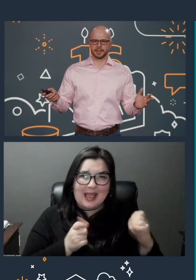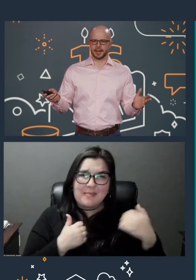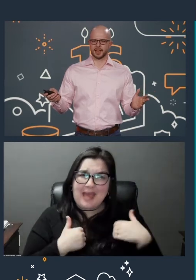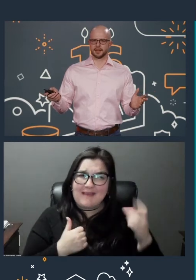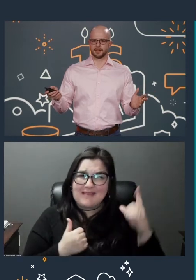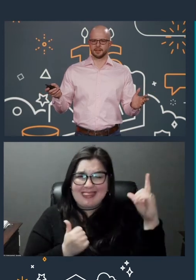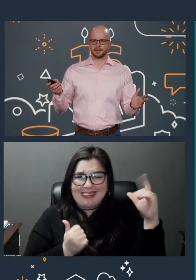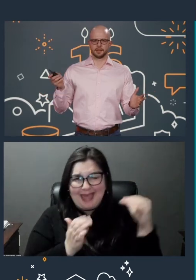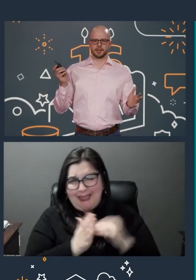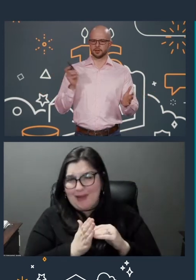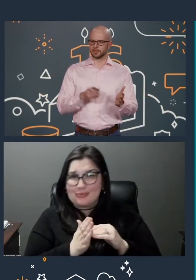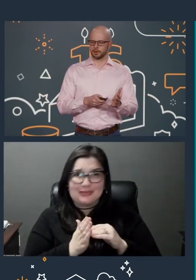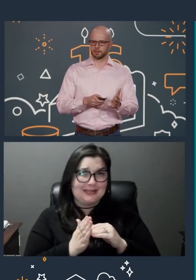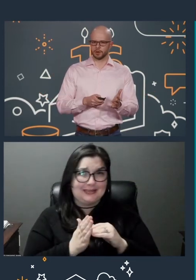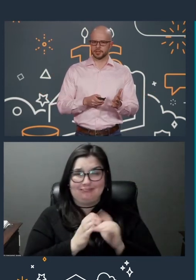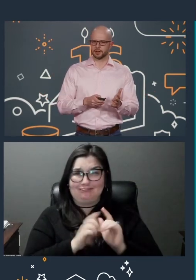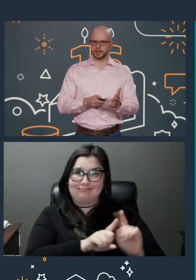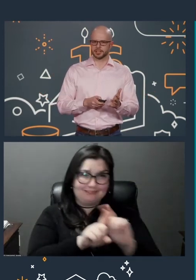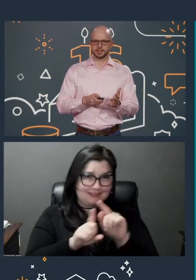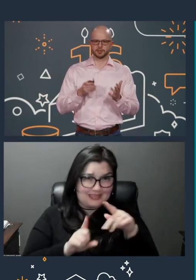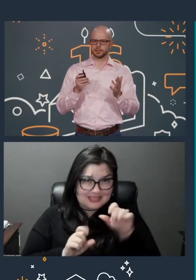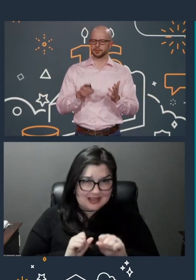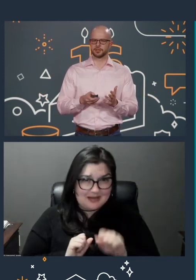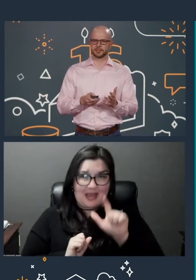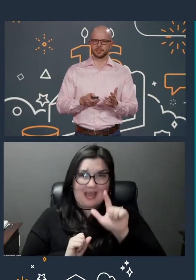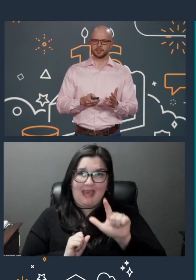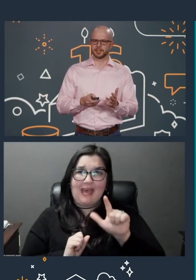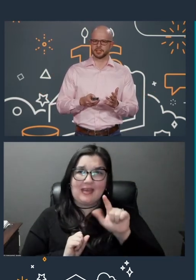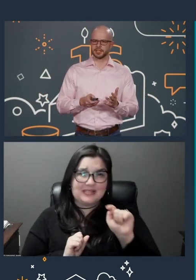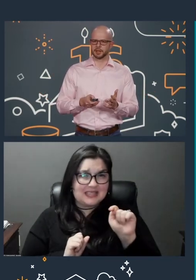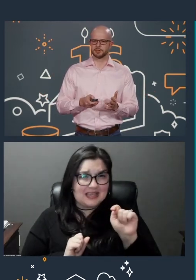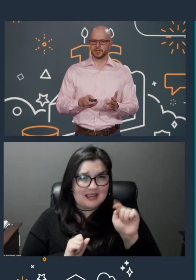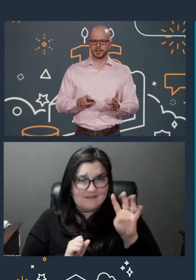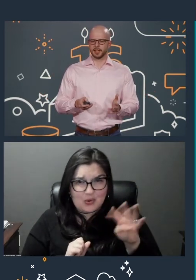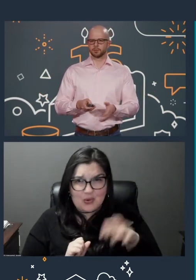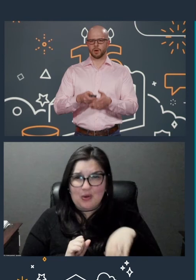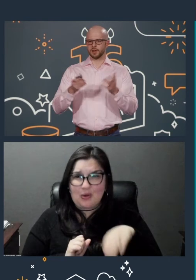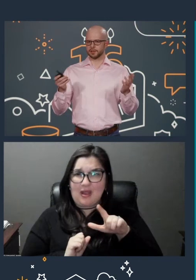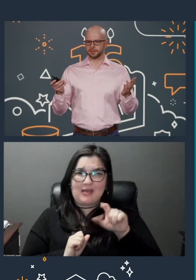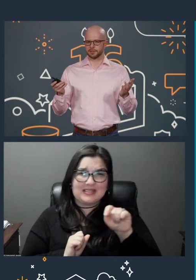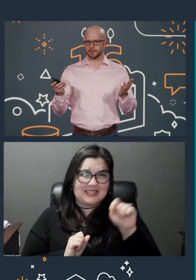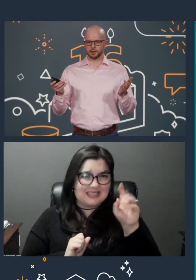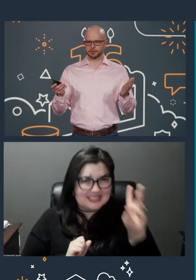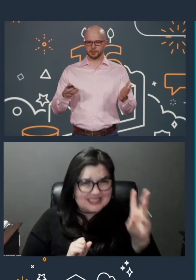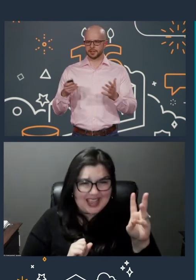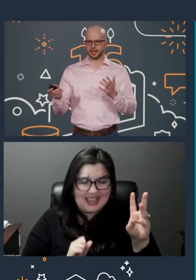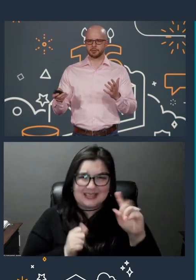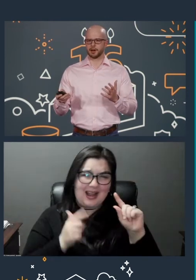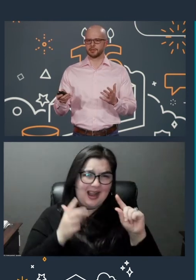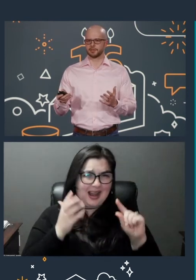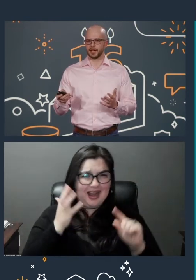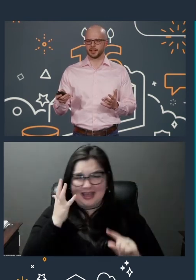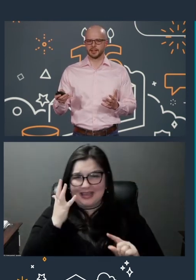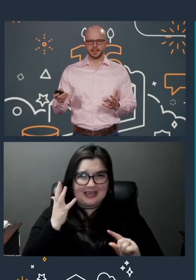They had LTO4 generation, LTO6 generation tapes, as well as they were storing tapes offsite,